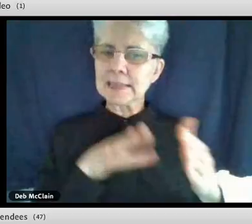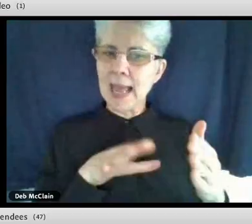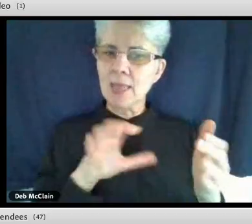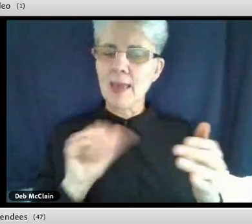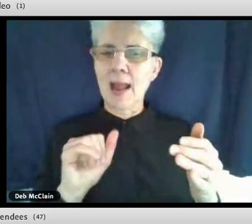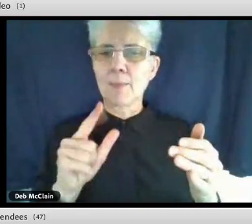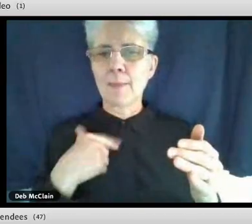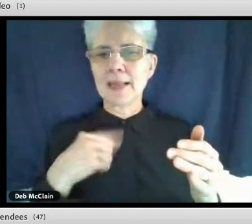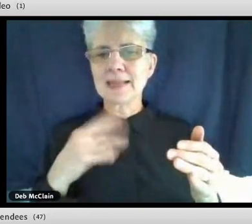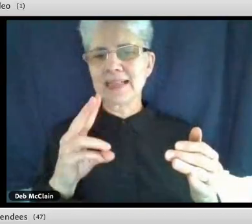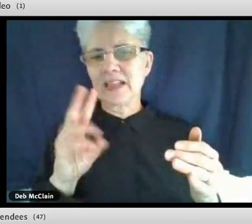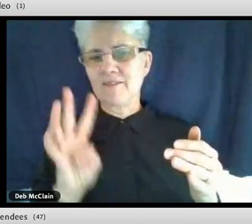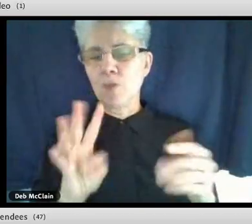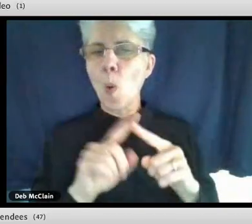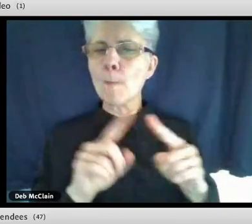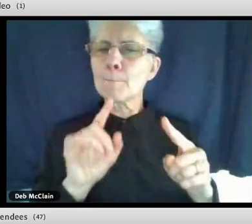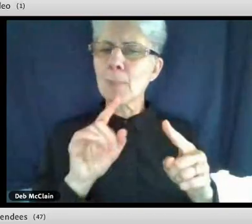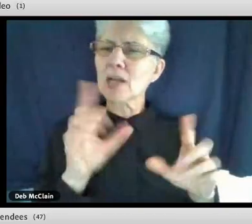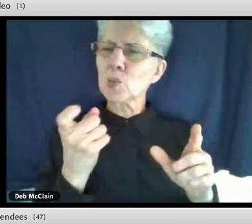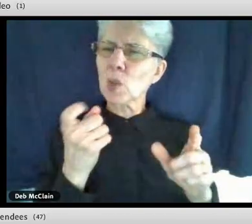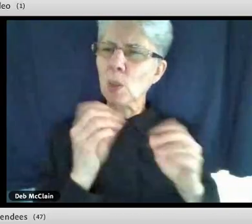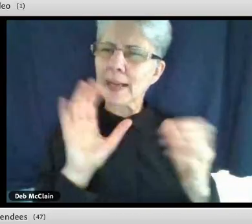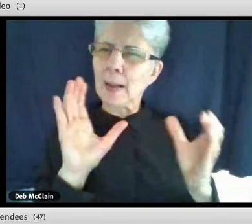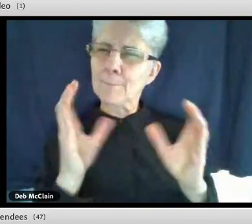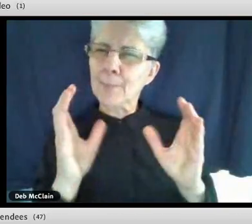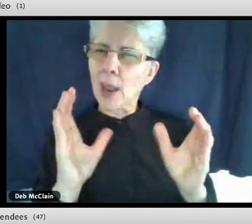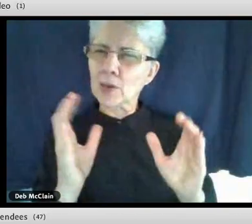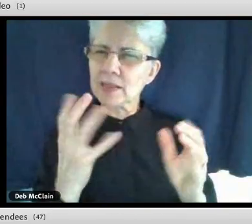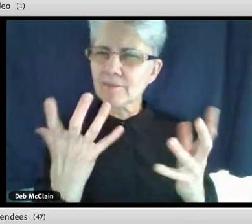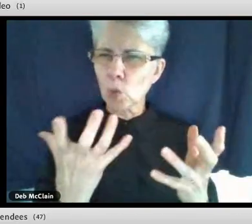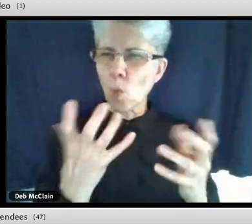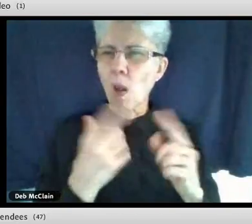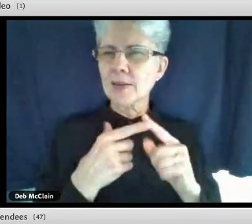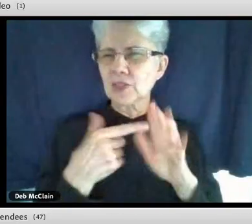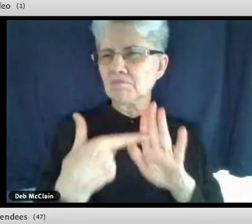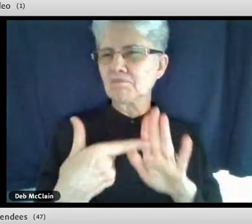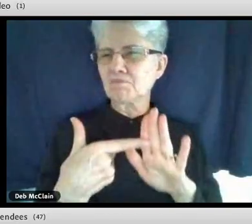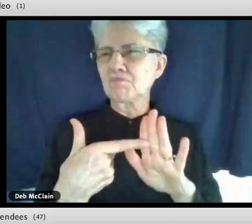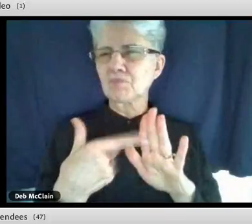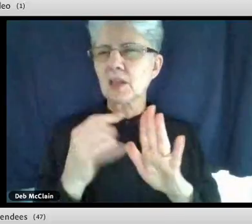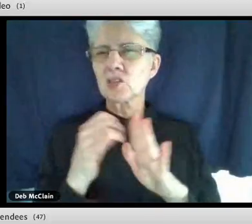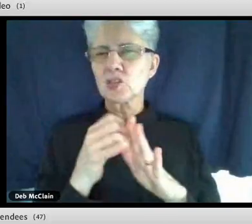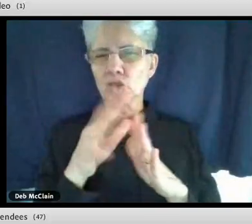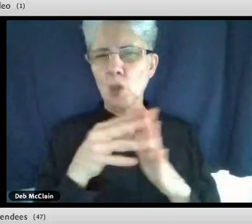Alabama has 64, but you can do a little bit of comparison if you want to, so again, and it's through Tableau.